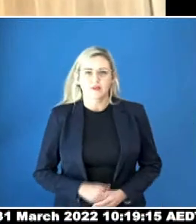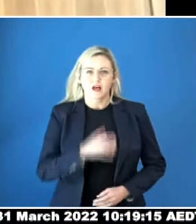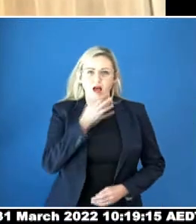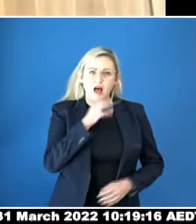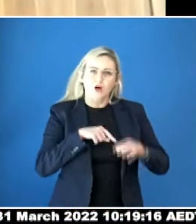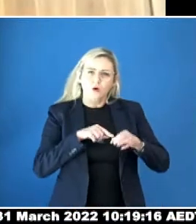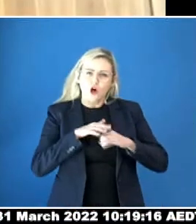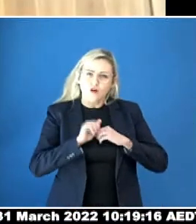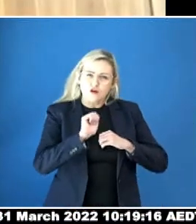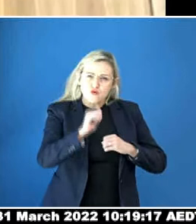Do you want to talk about her?